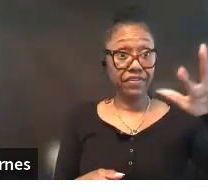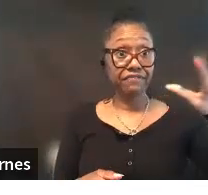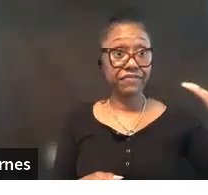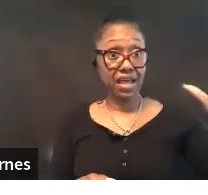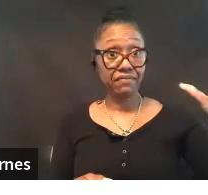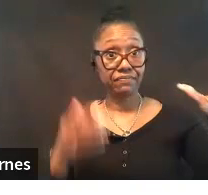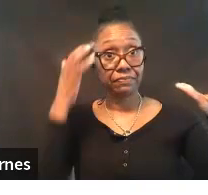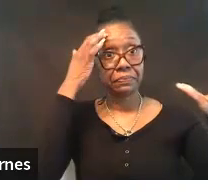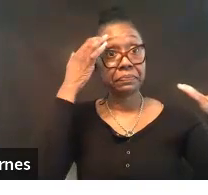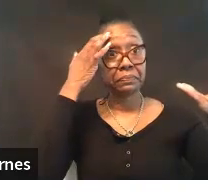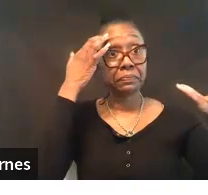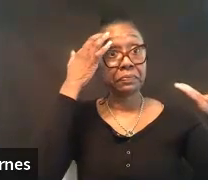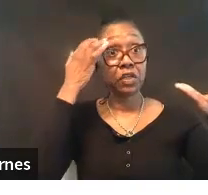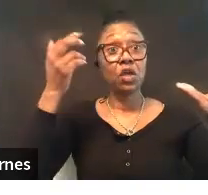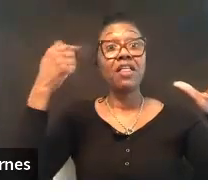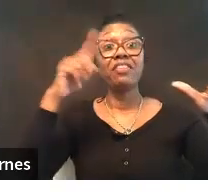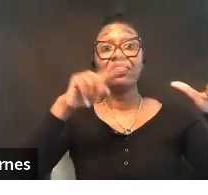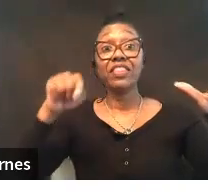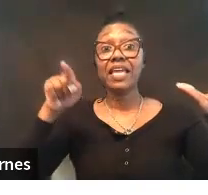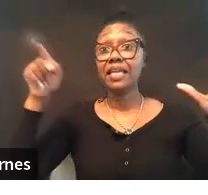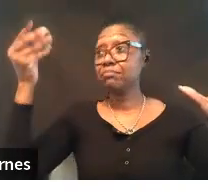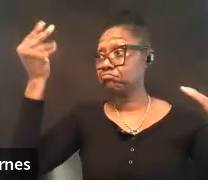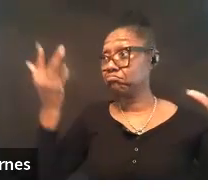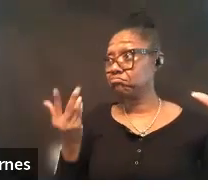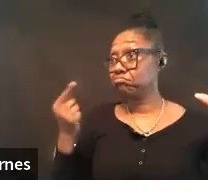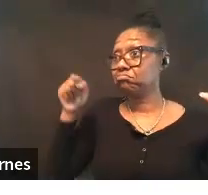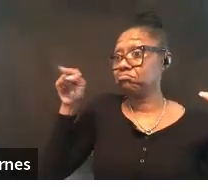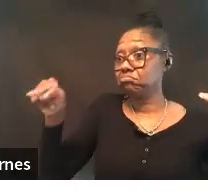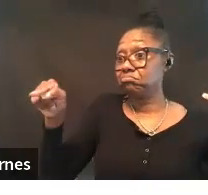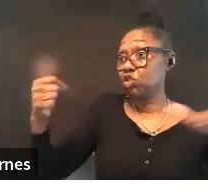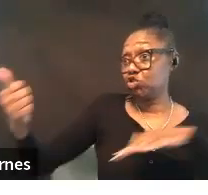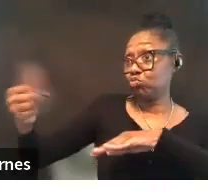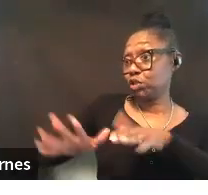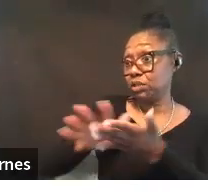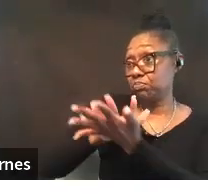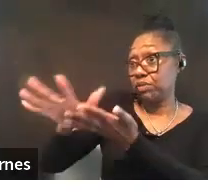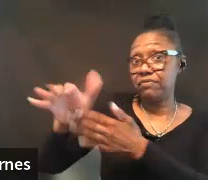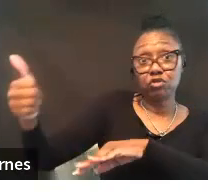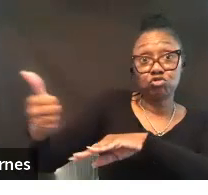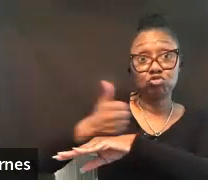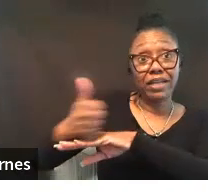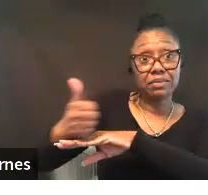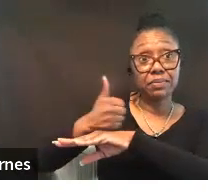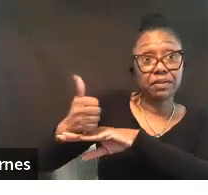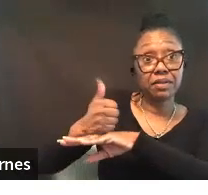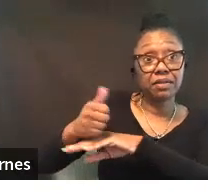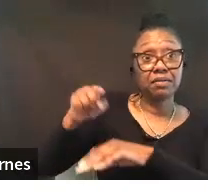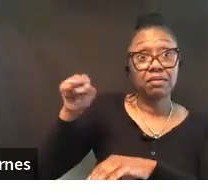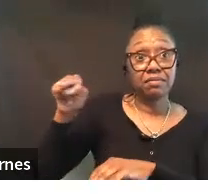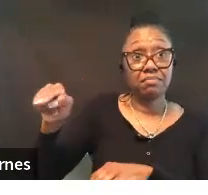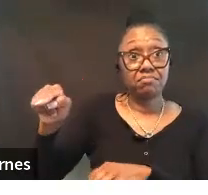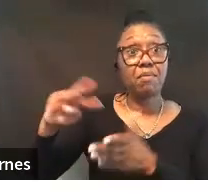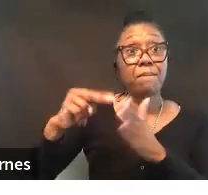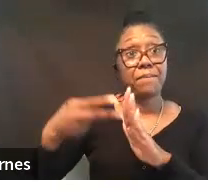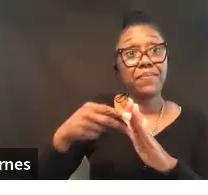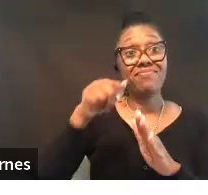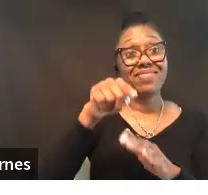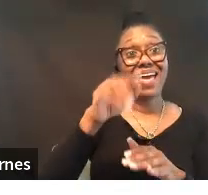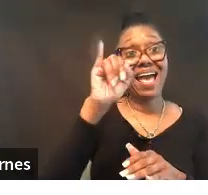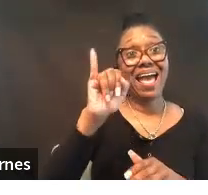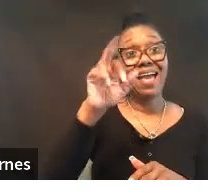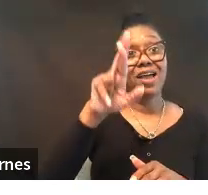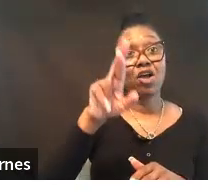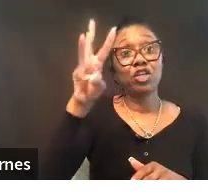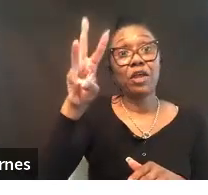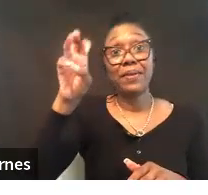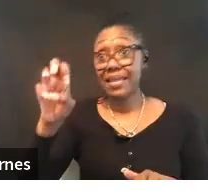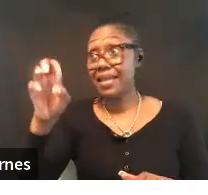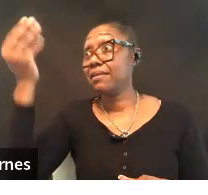We add in the, the, or the, impairment related work expense of $36 to this equation.